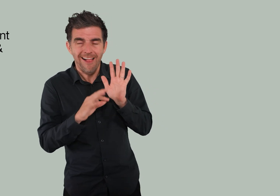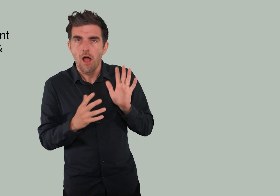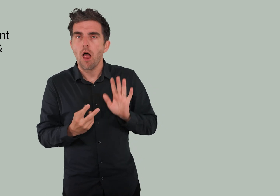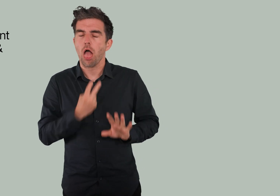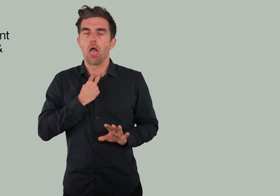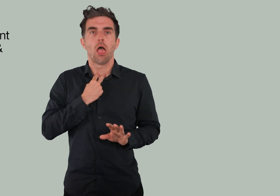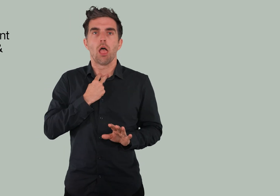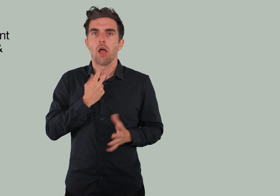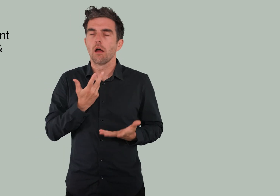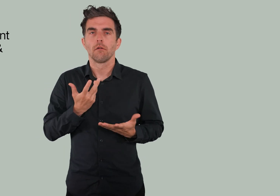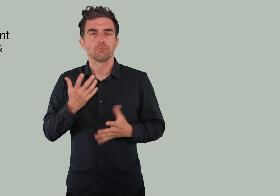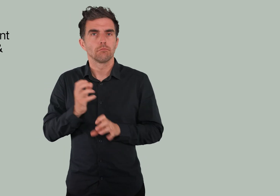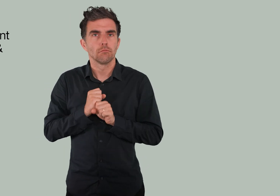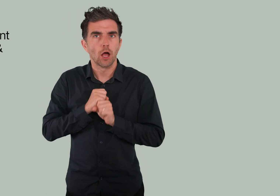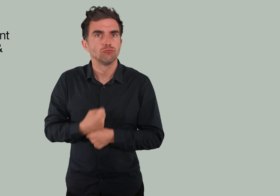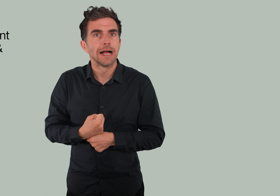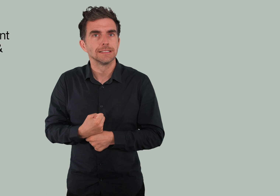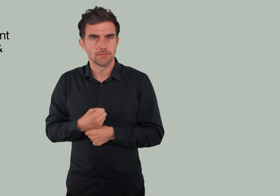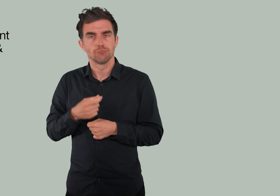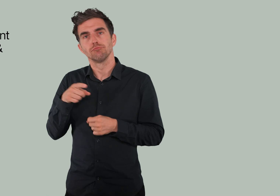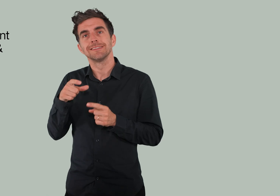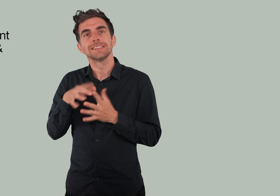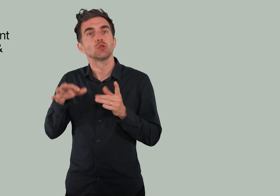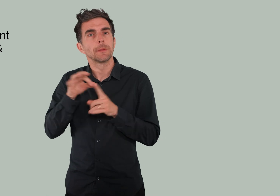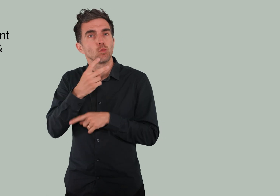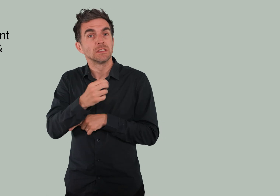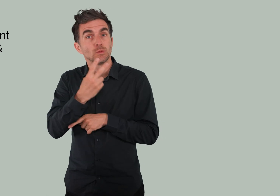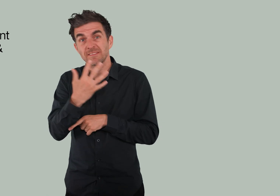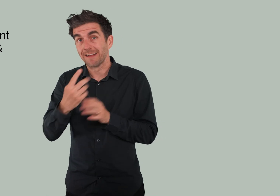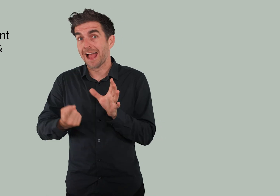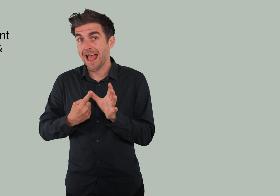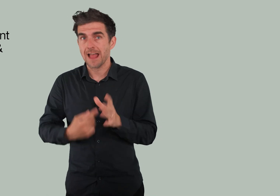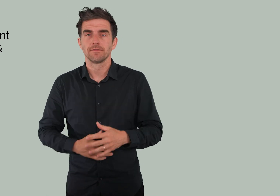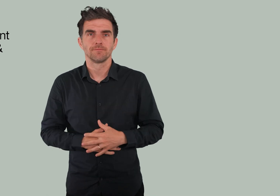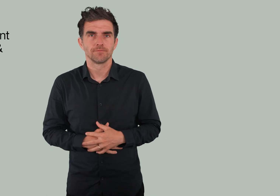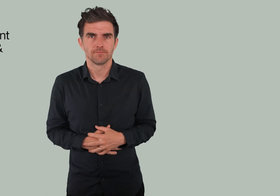customer disappointment and frustration (DWP, 2025a).